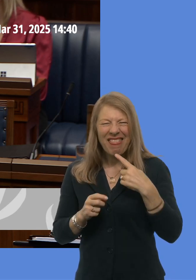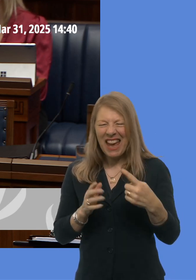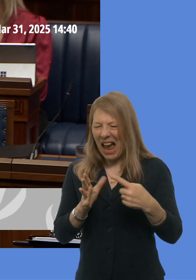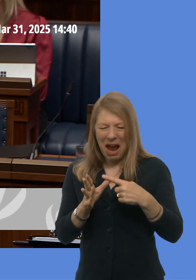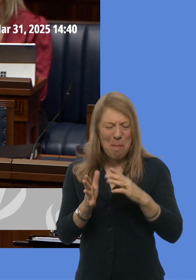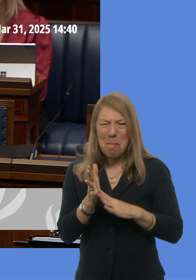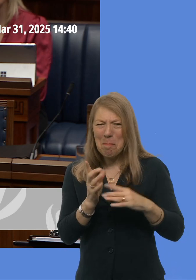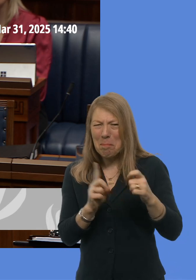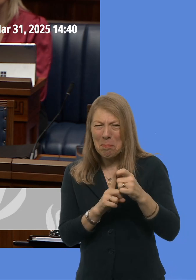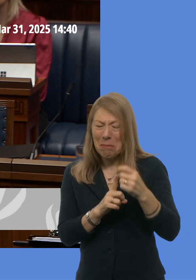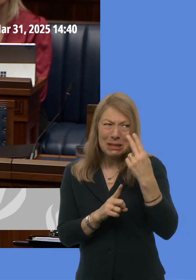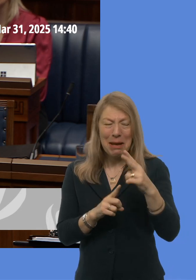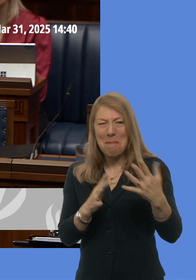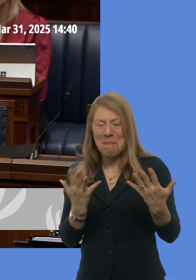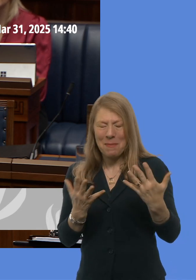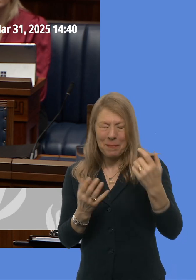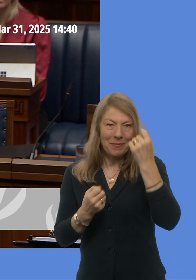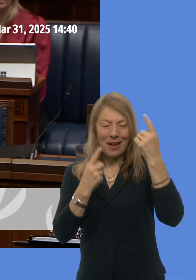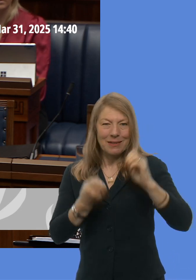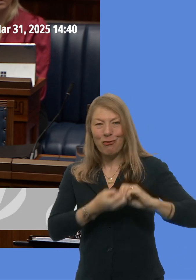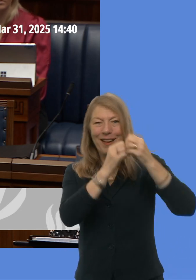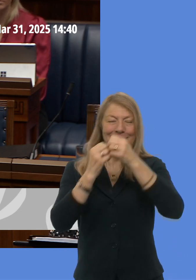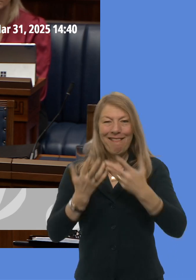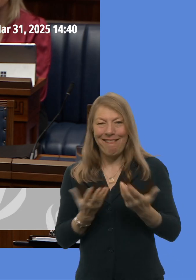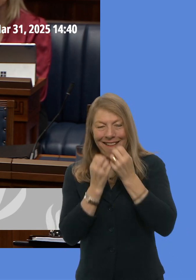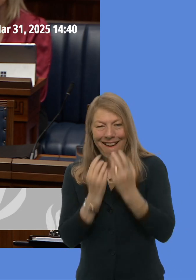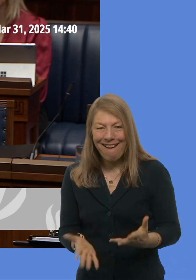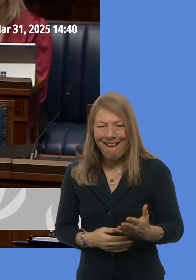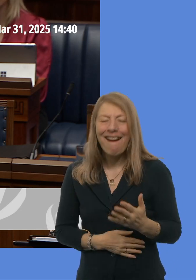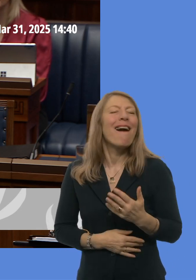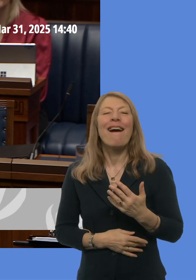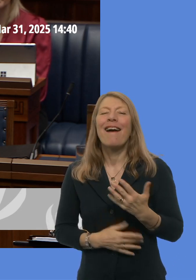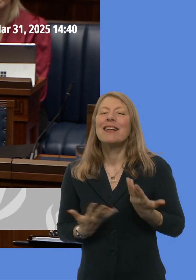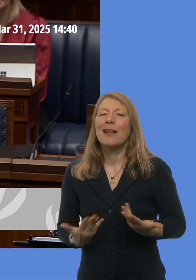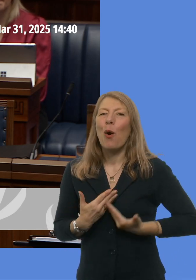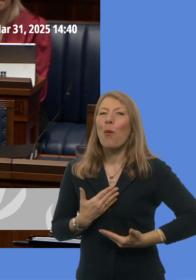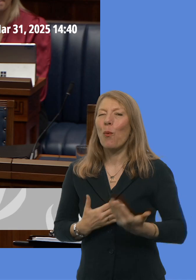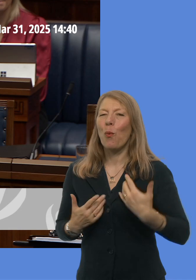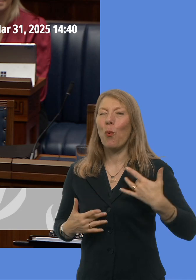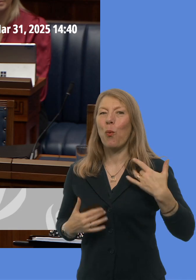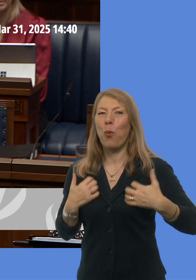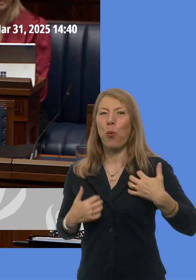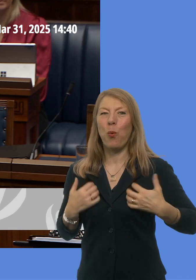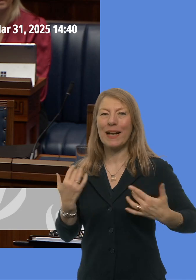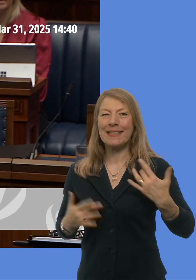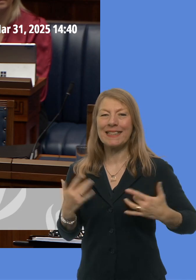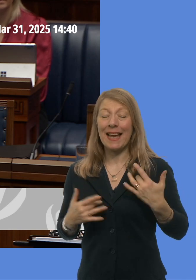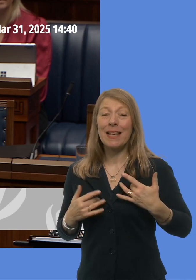innovation and creativity happening as well. I think it is a really exciting time not just for Northern Ireland as a whole but for the north-west, and that was